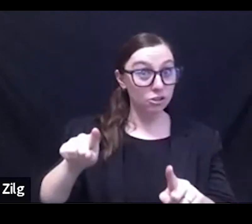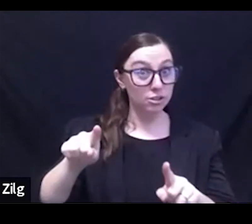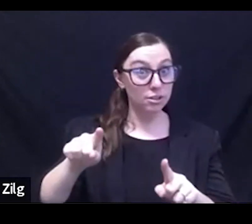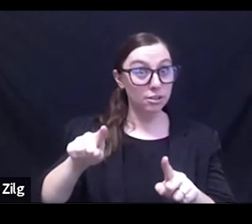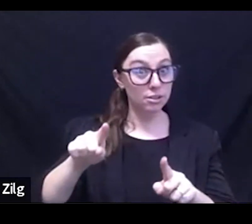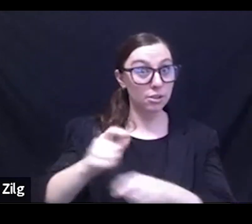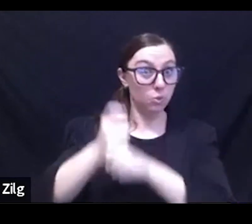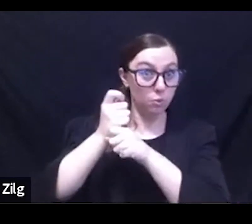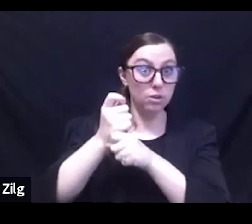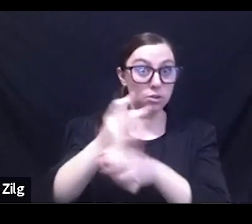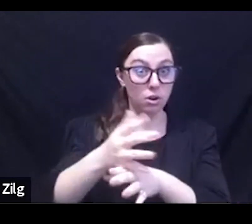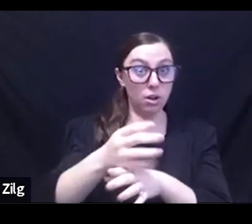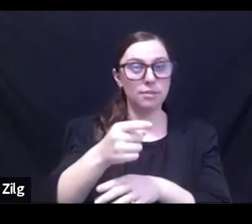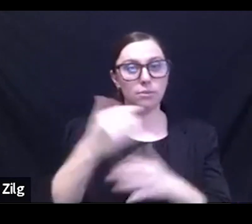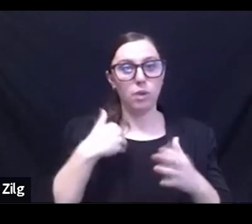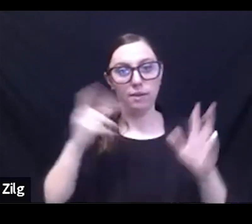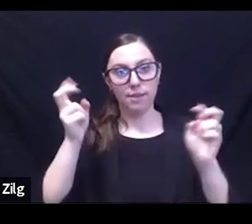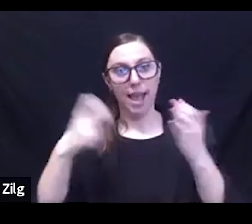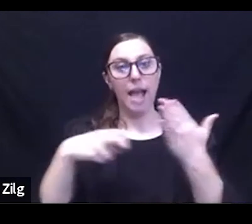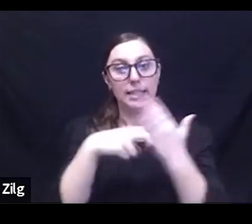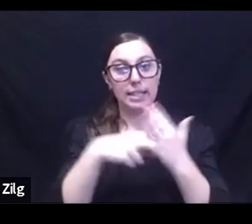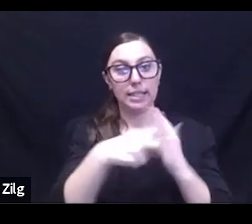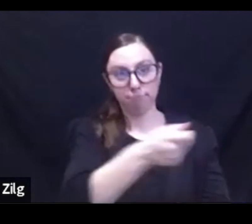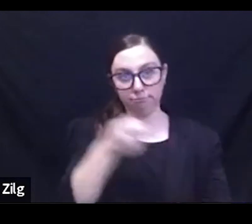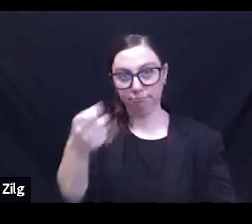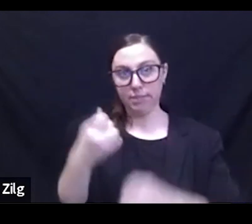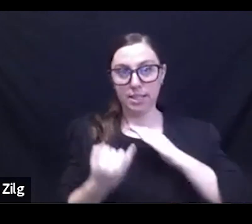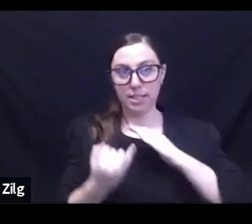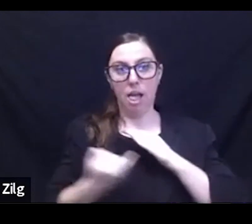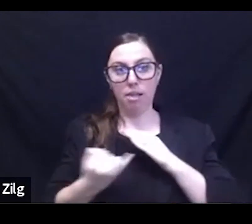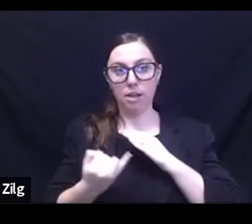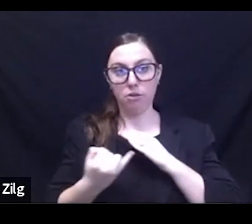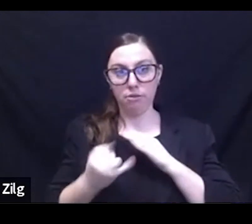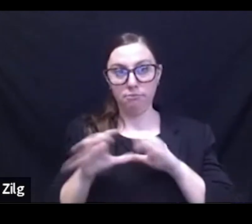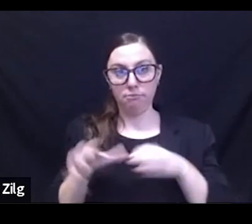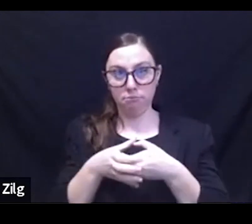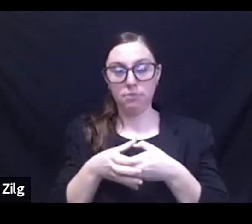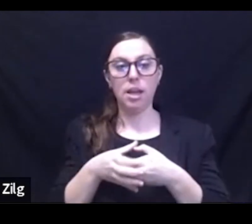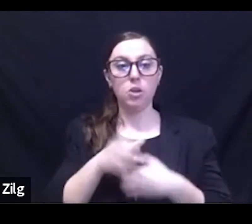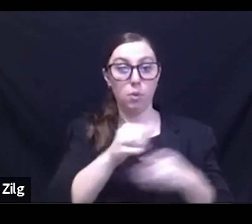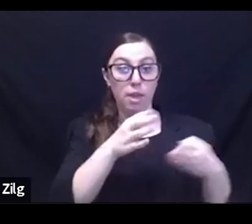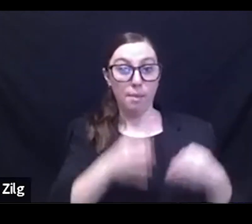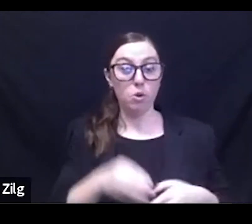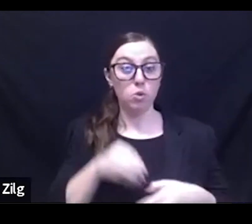cause them to have a ticket and be played in solitary confinement. This particular person was in sol dare